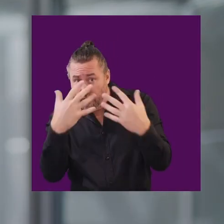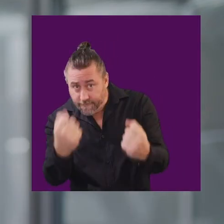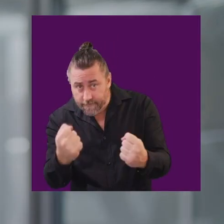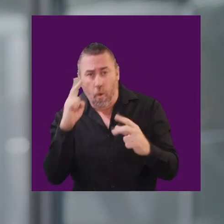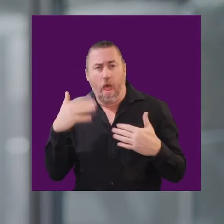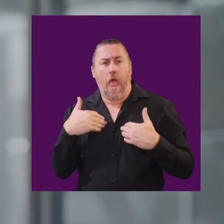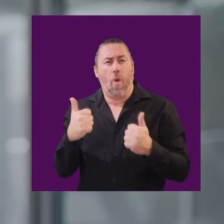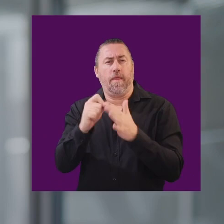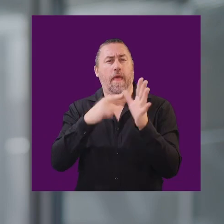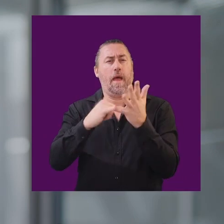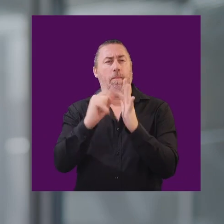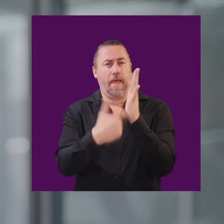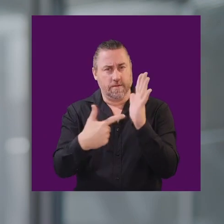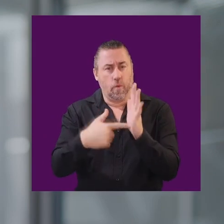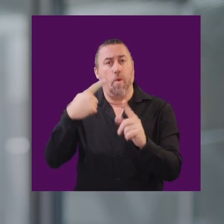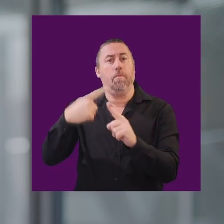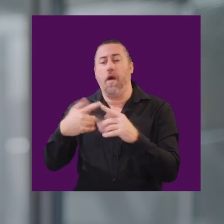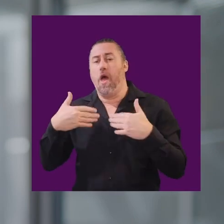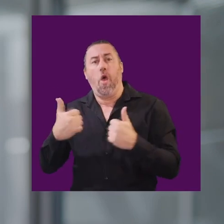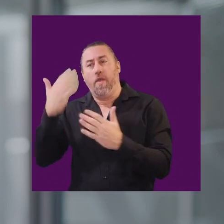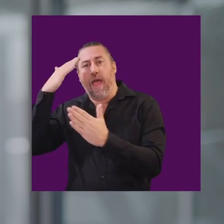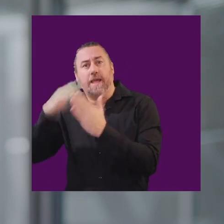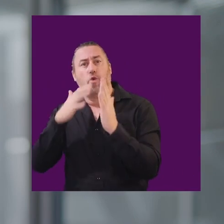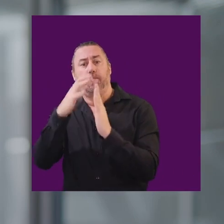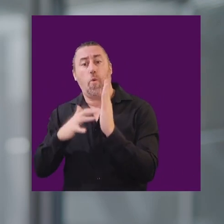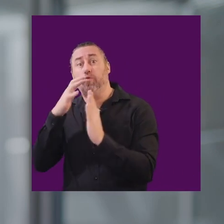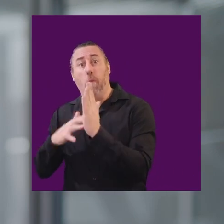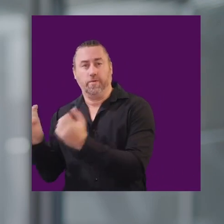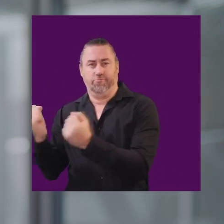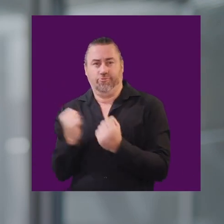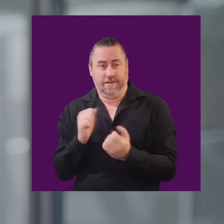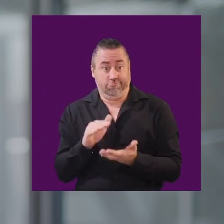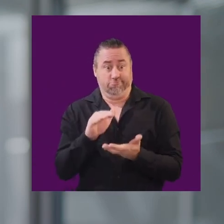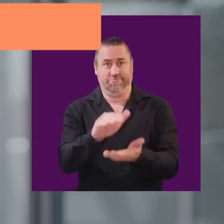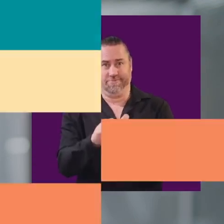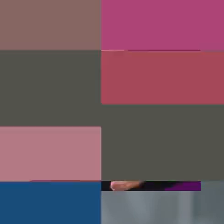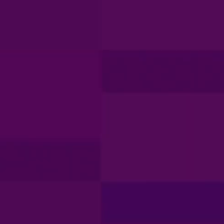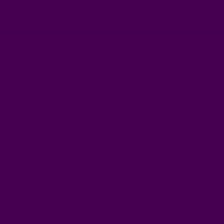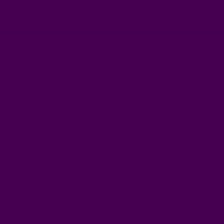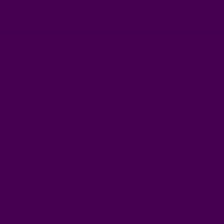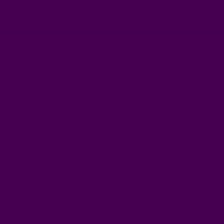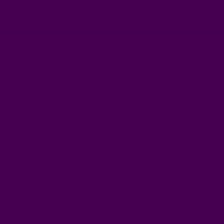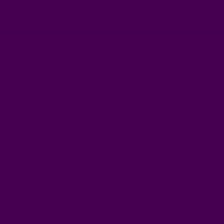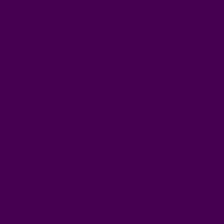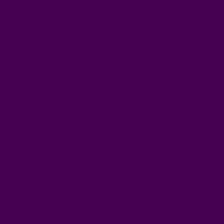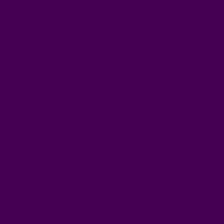card if you have one, your health passport, and any reports from your health workers.